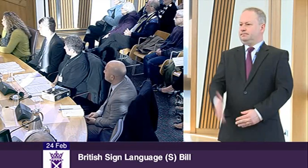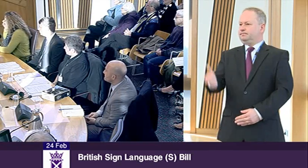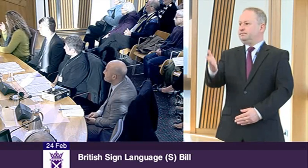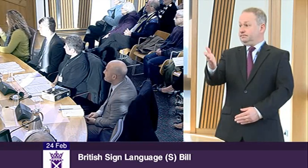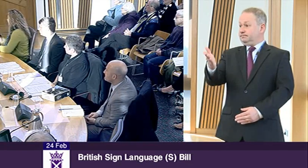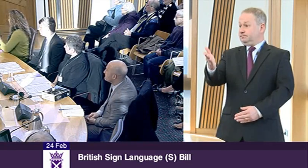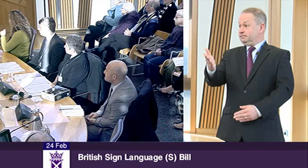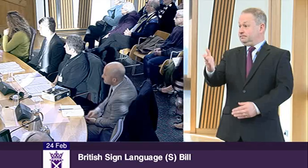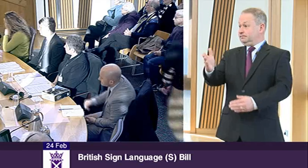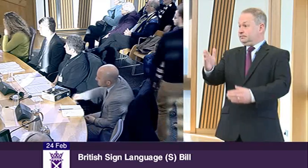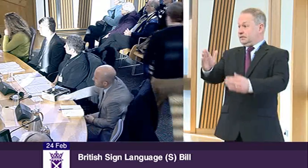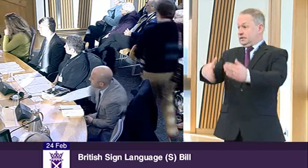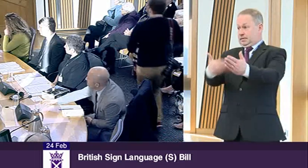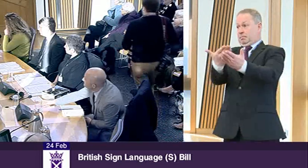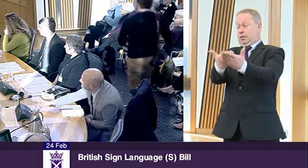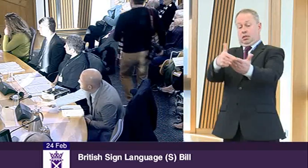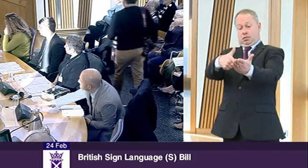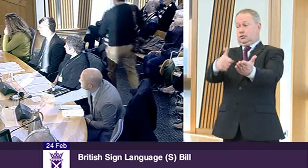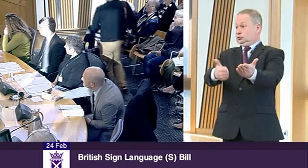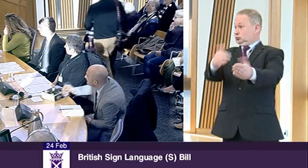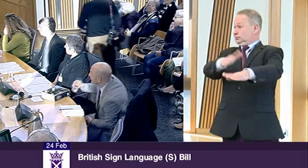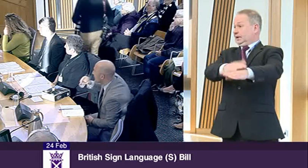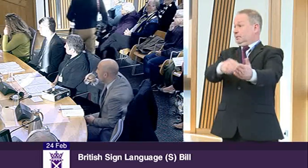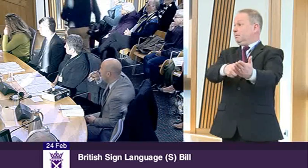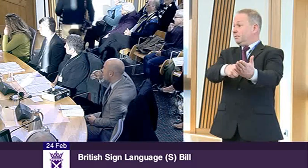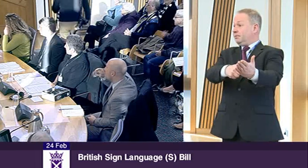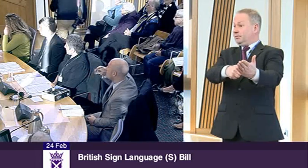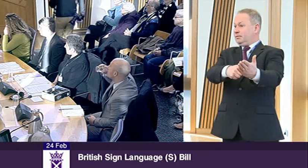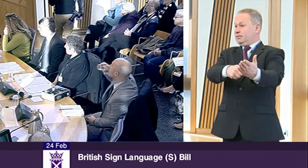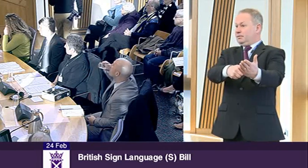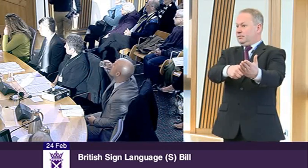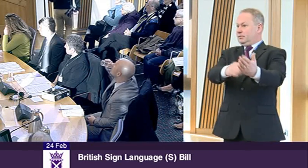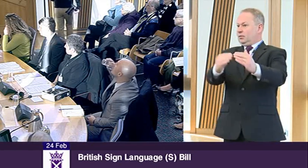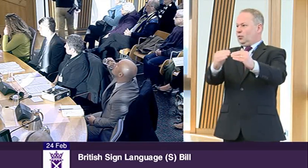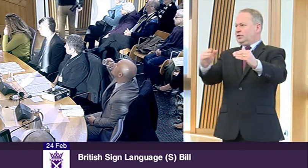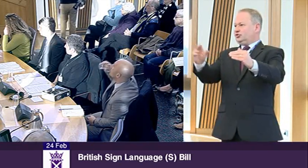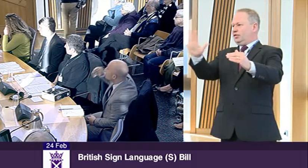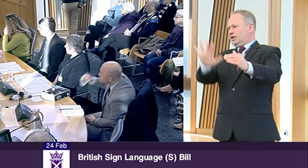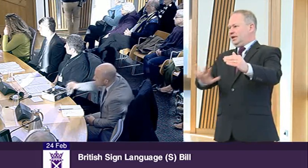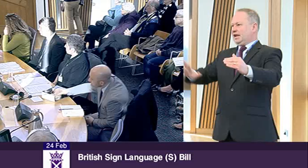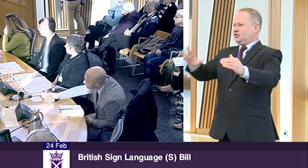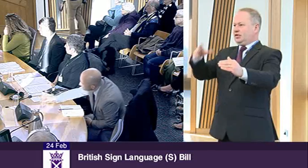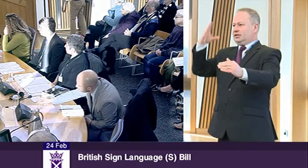Heather Gray: The bill is timely, as it comes alongside the national sensory impairment